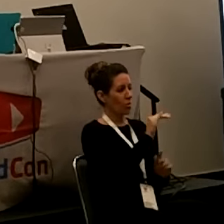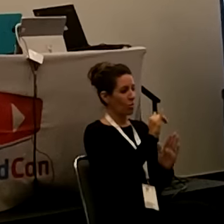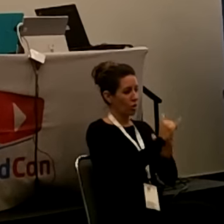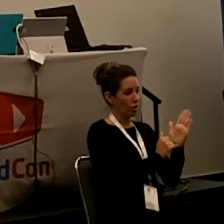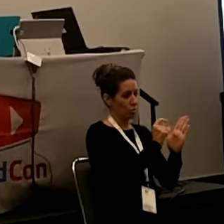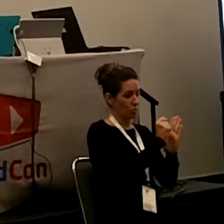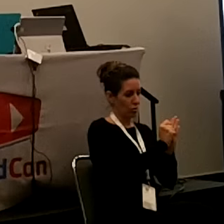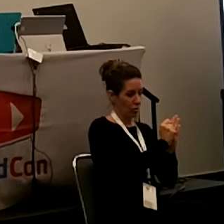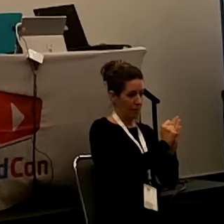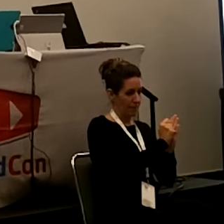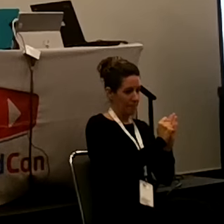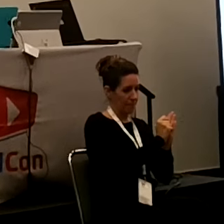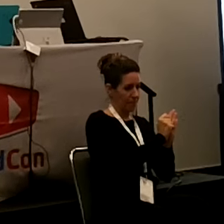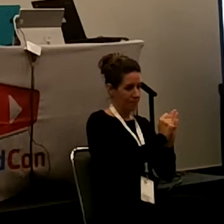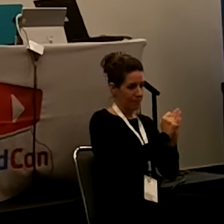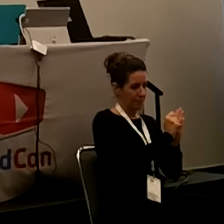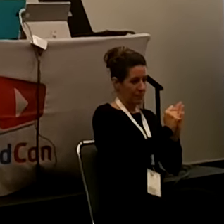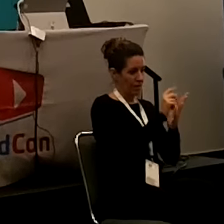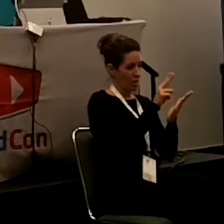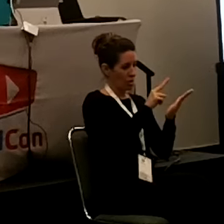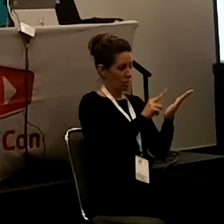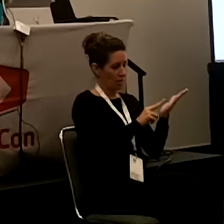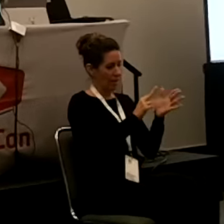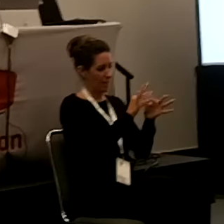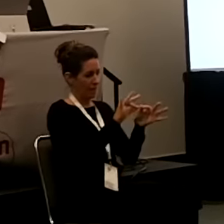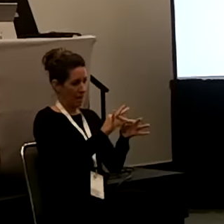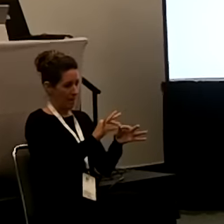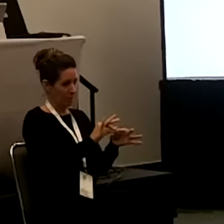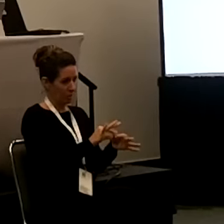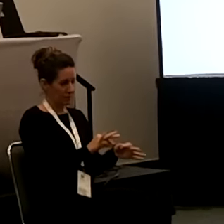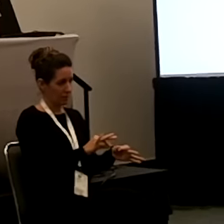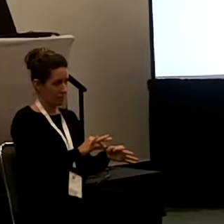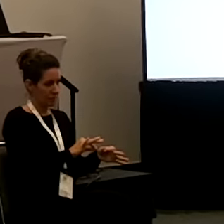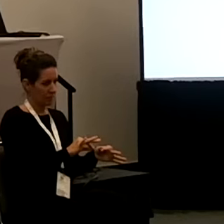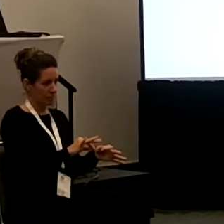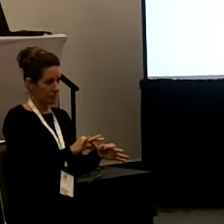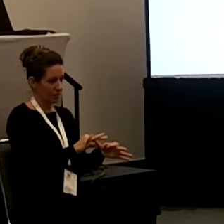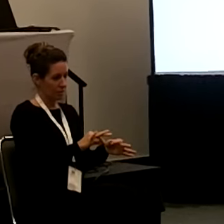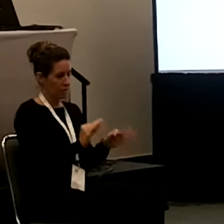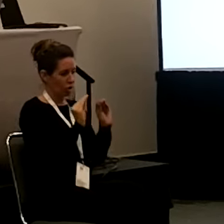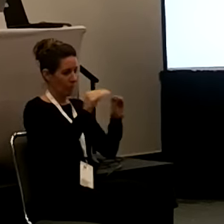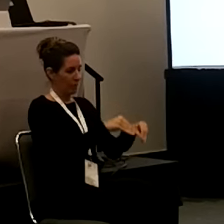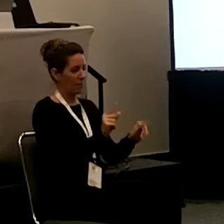and you go to caption page for putting it up right before time,